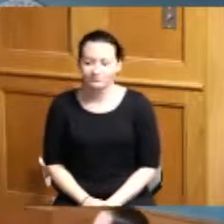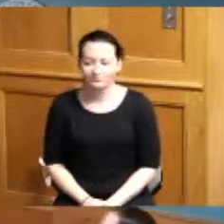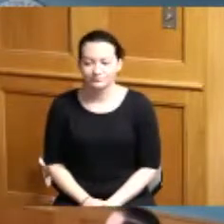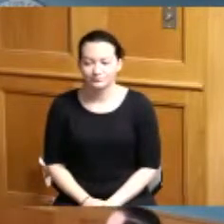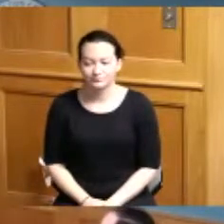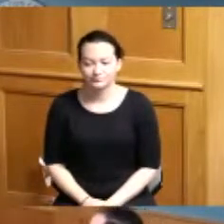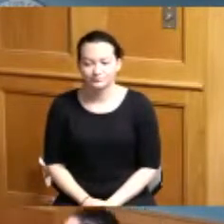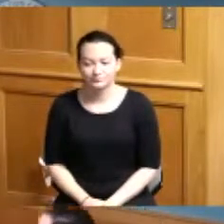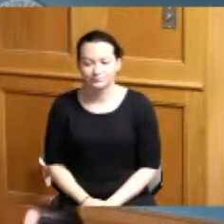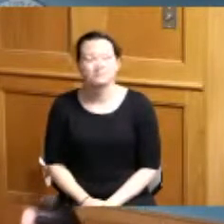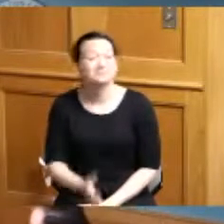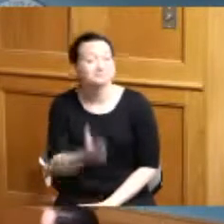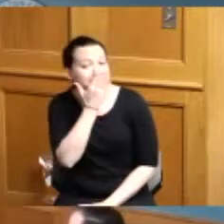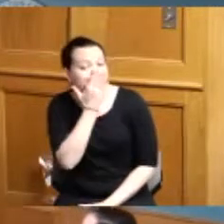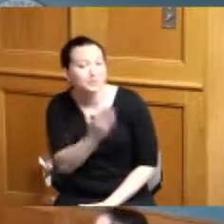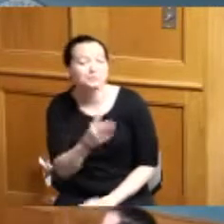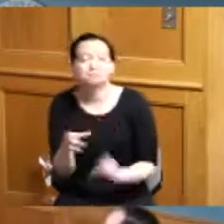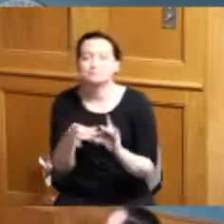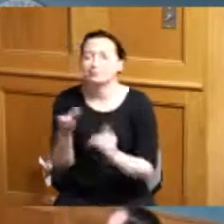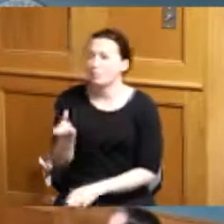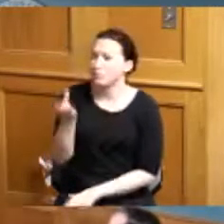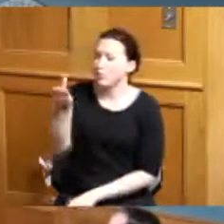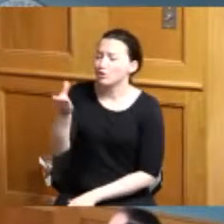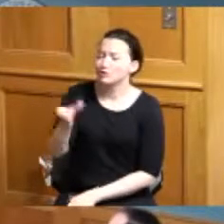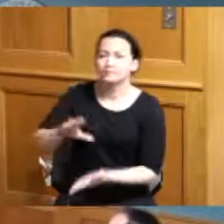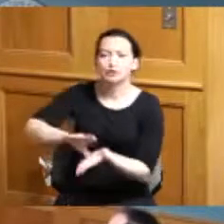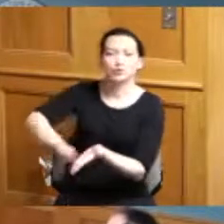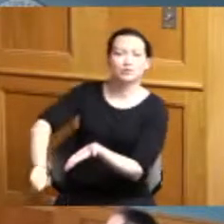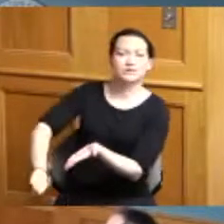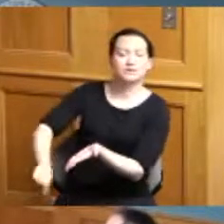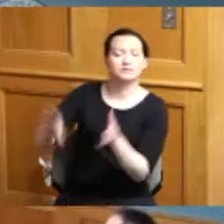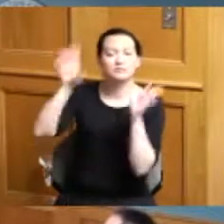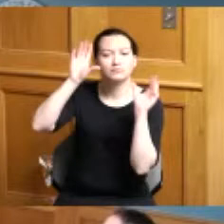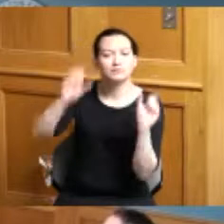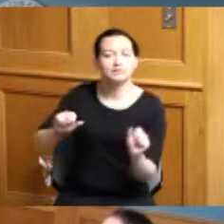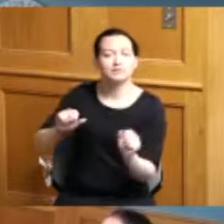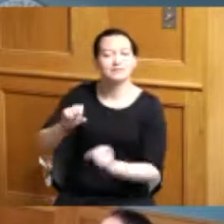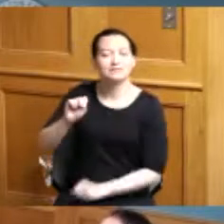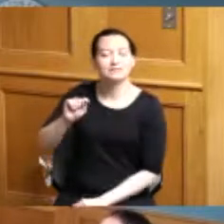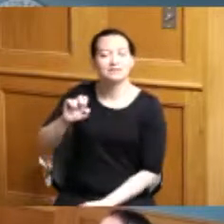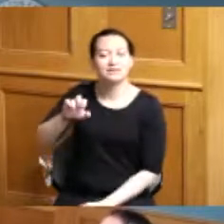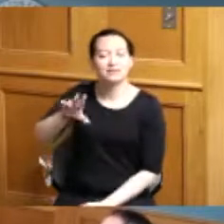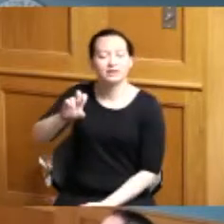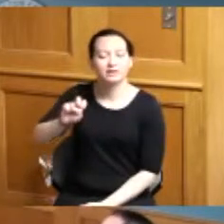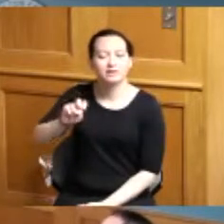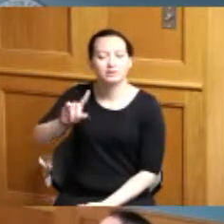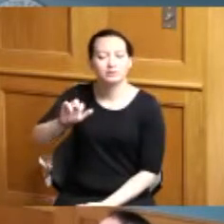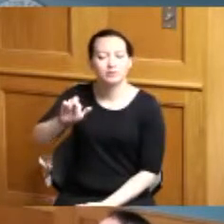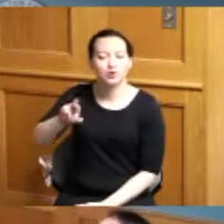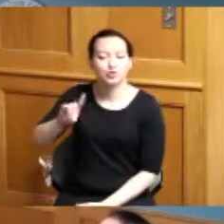thank you I'd like to make a motion to excuse President Stephanie Summerow Dumas who is still